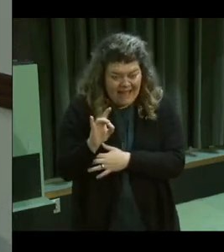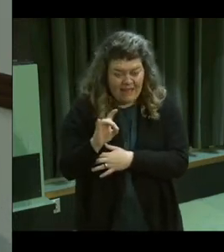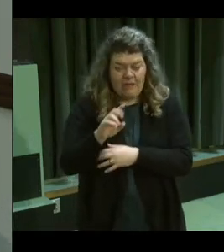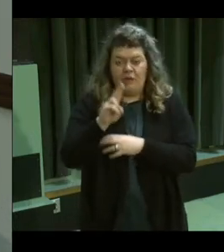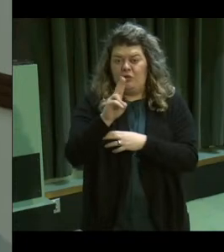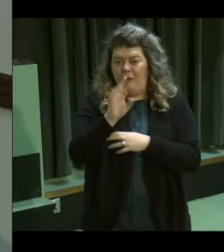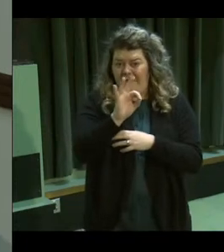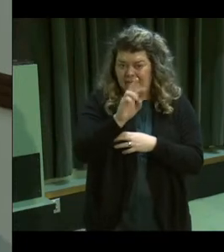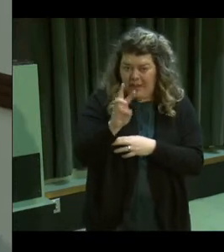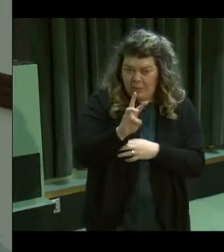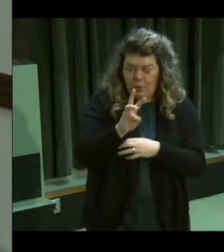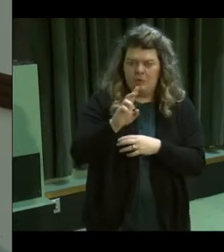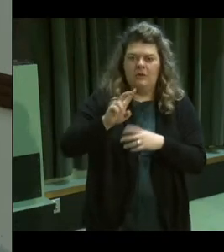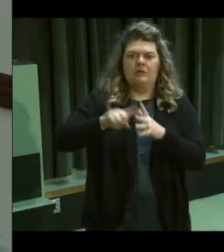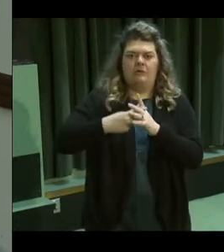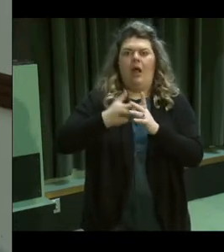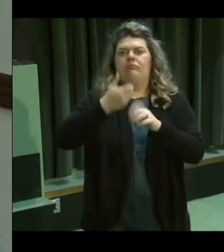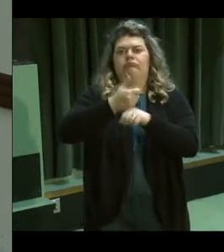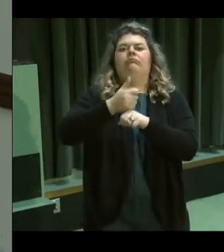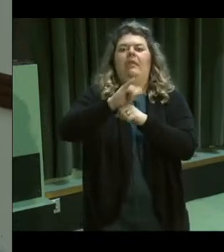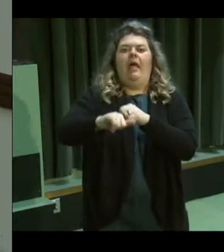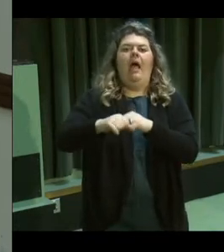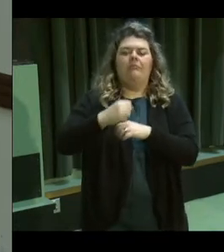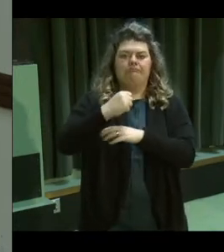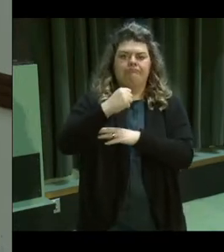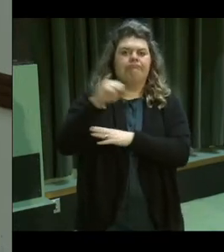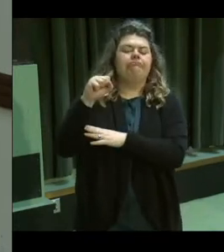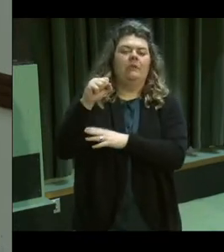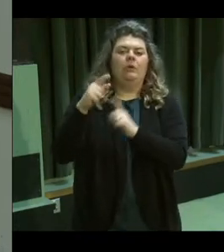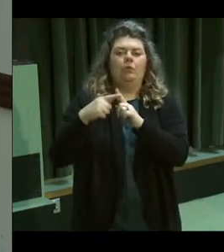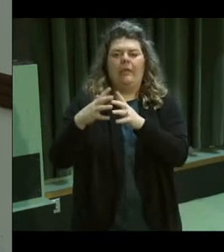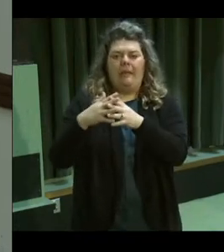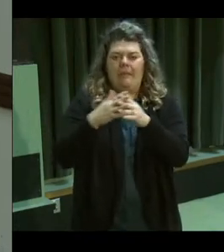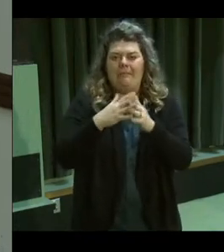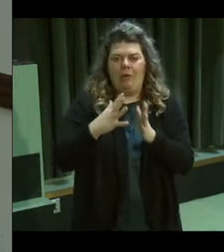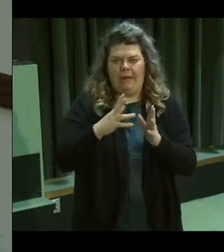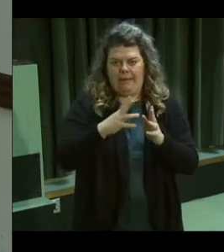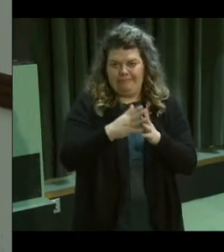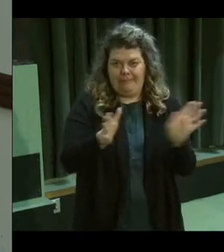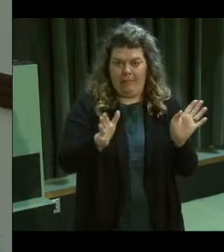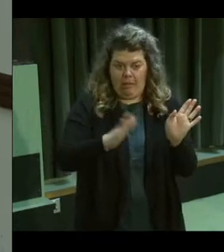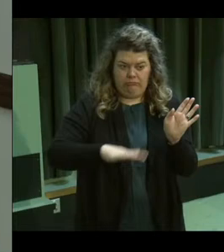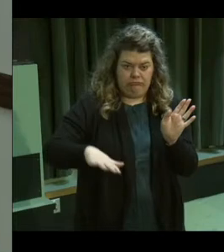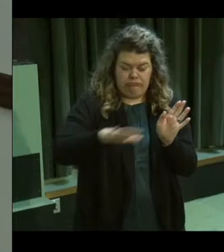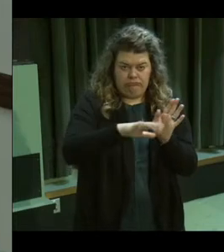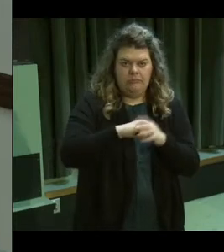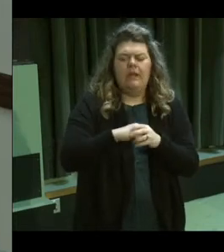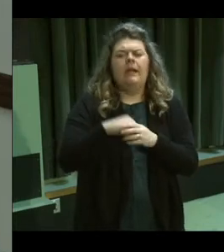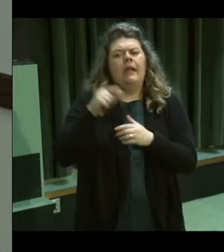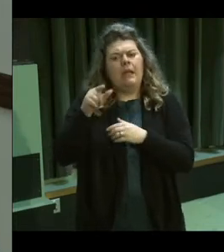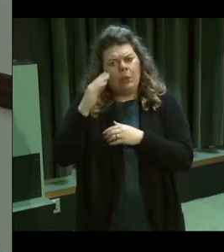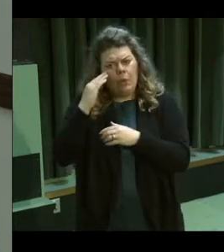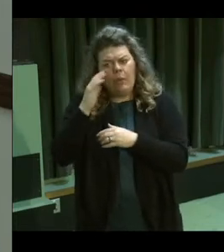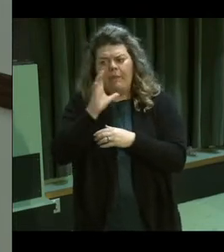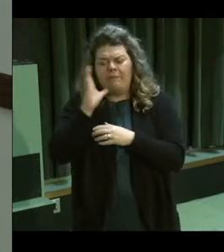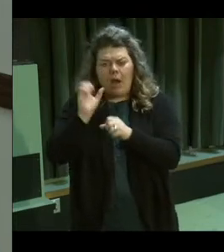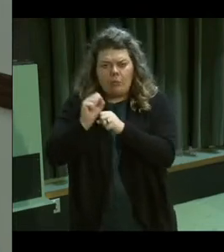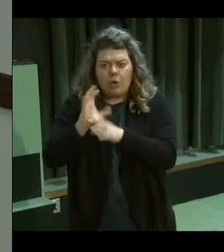the Great Boycott to take the issue of farm workers to the